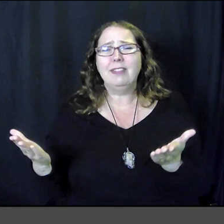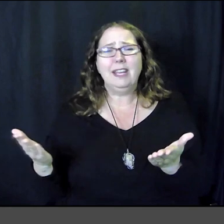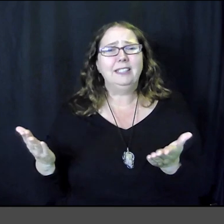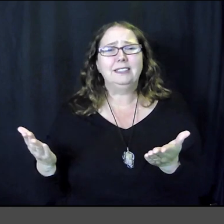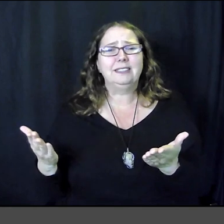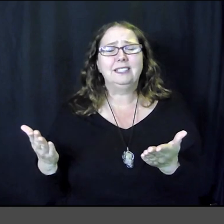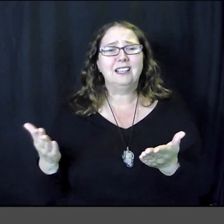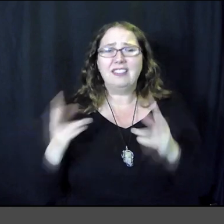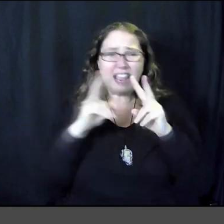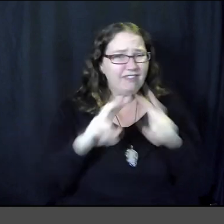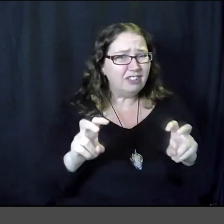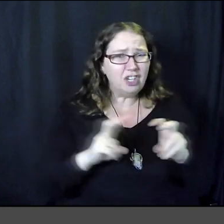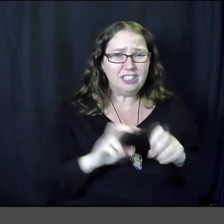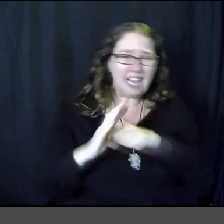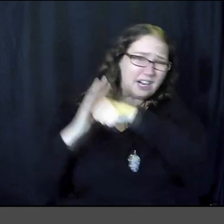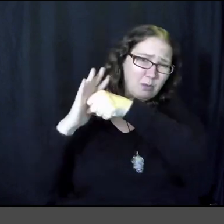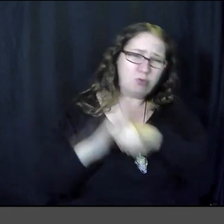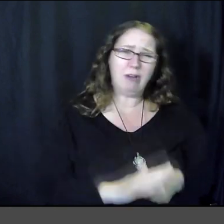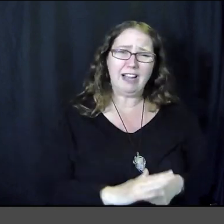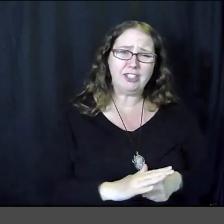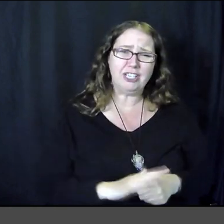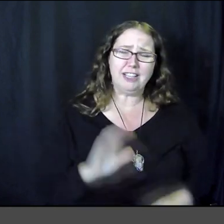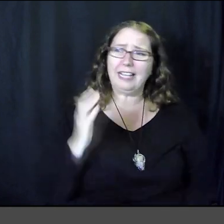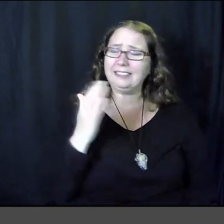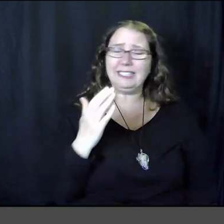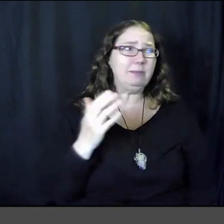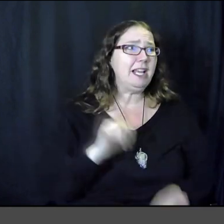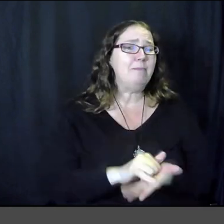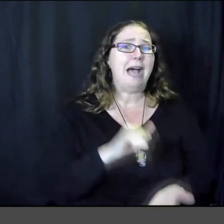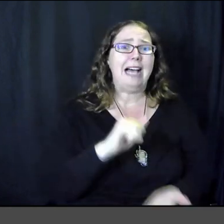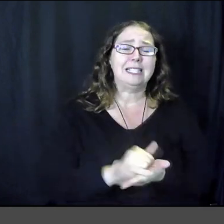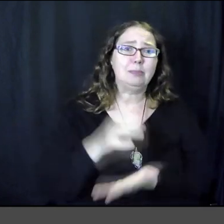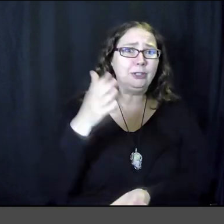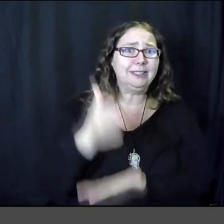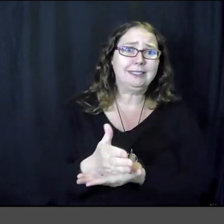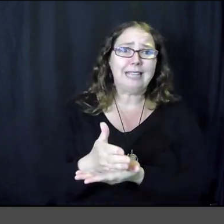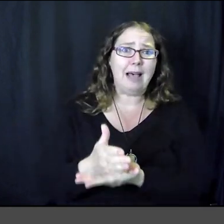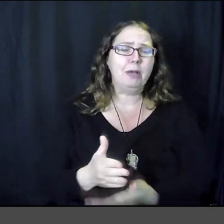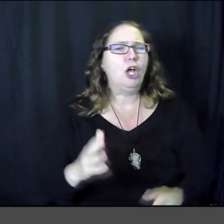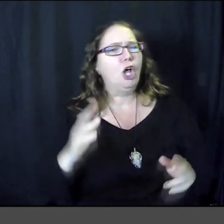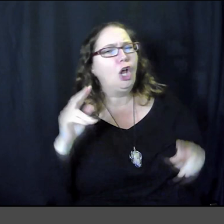THAT SEEMED UNBREAKABLE, LOOKED AT POWER THAT SEEMED UNSTINTING.